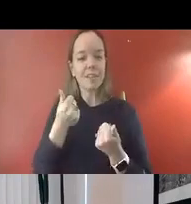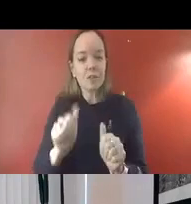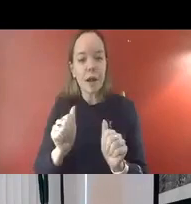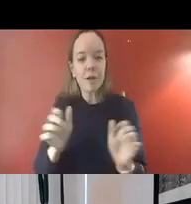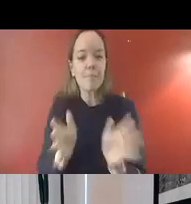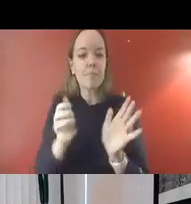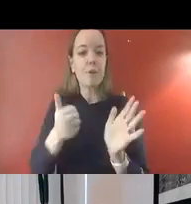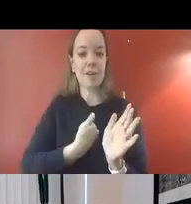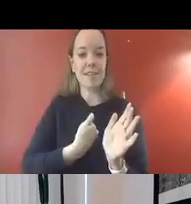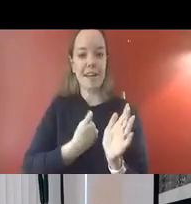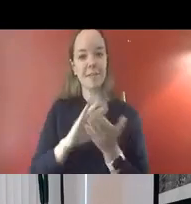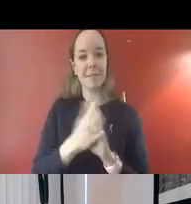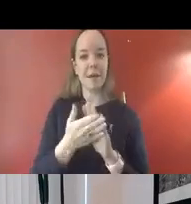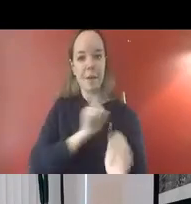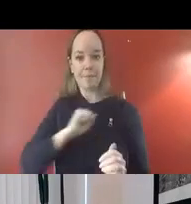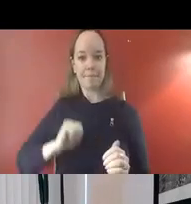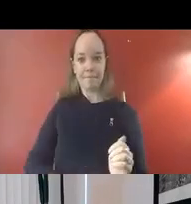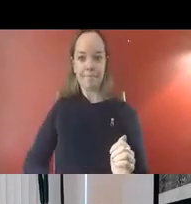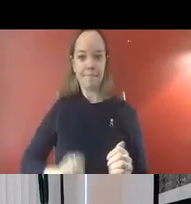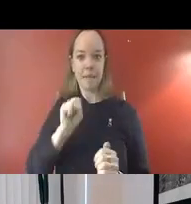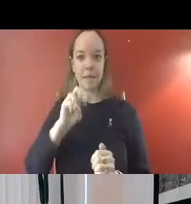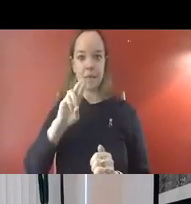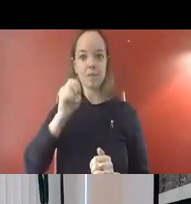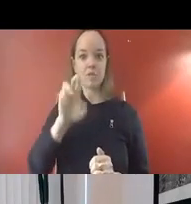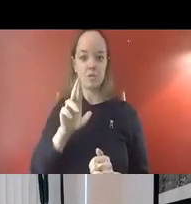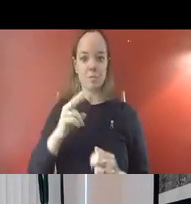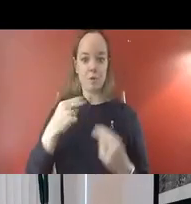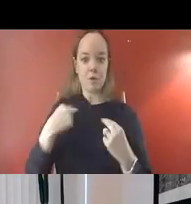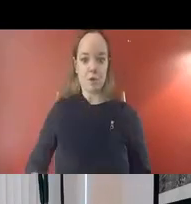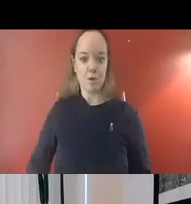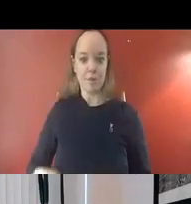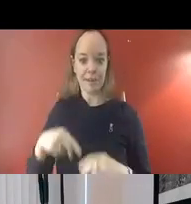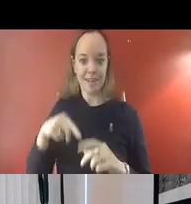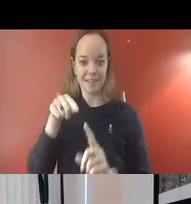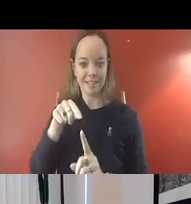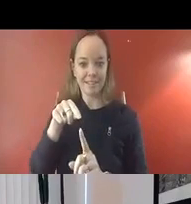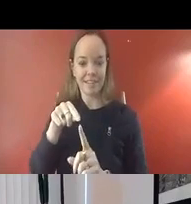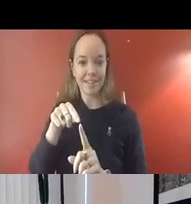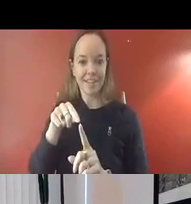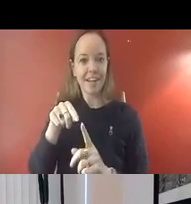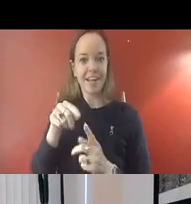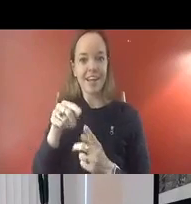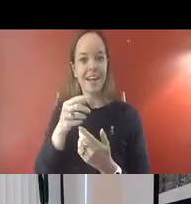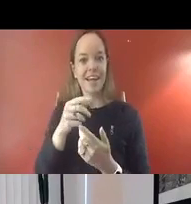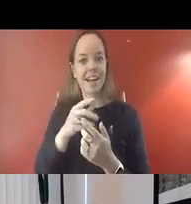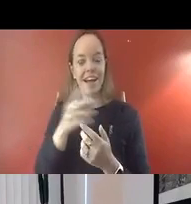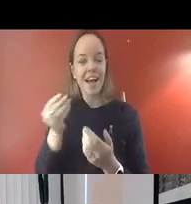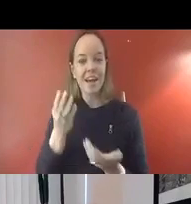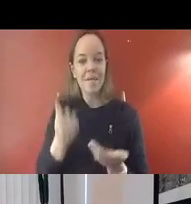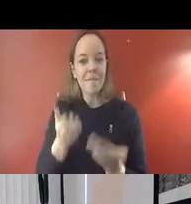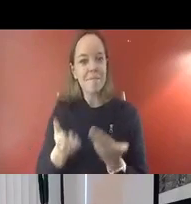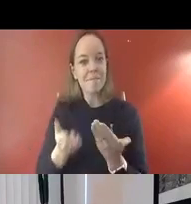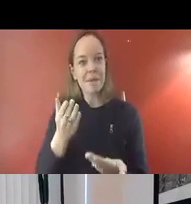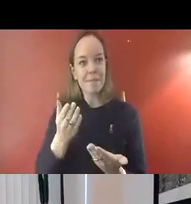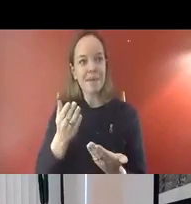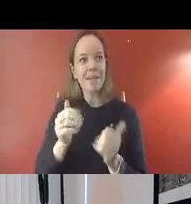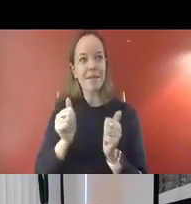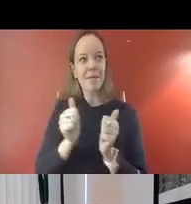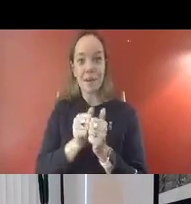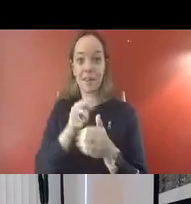the occasion and to go full speed ahead. ourselves to be superhuman, to rise to And perhaps you know, given what we're the occasion and to go full speed ahead. all facing and the amount of time that And perhaps you know, given what we're